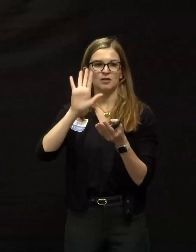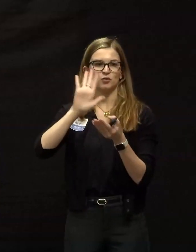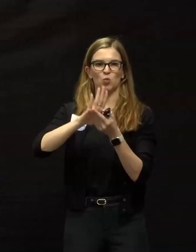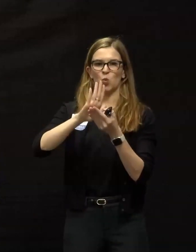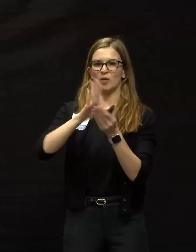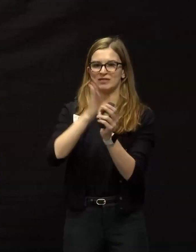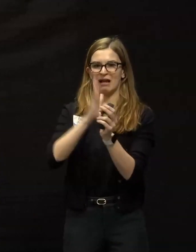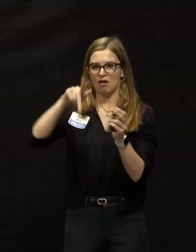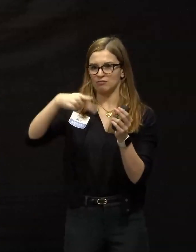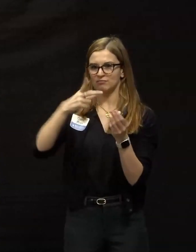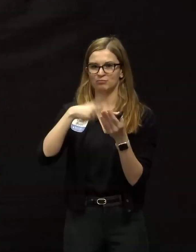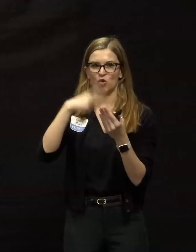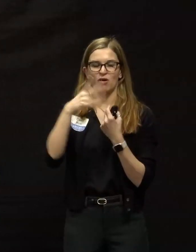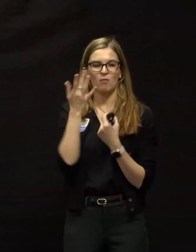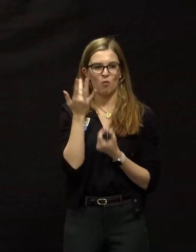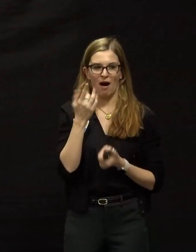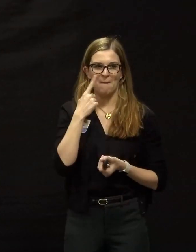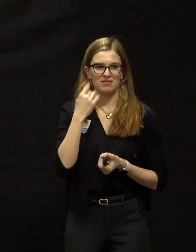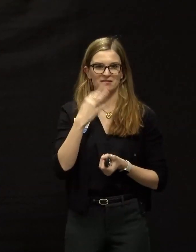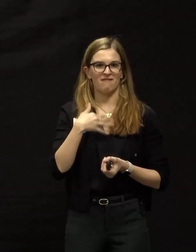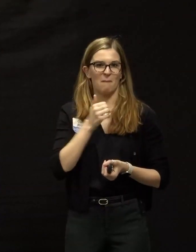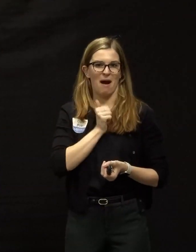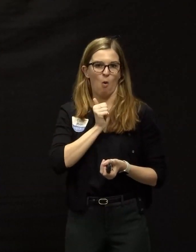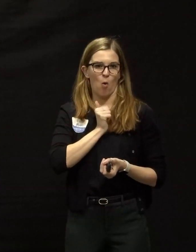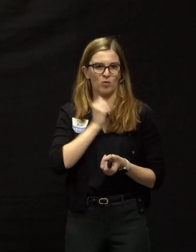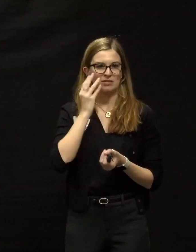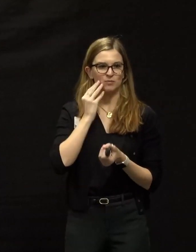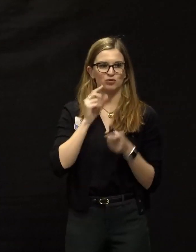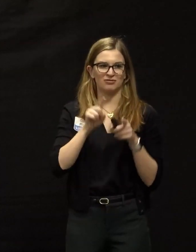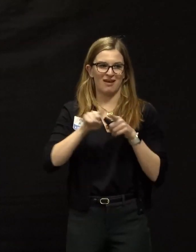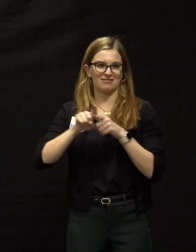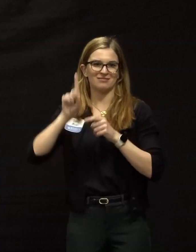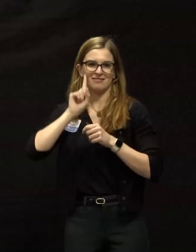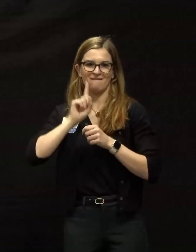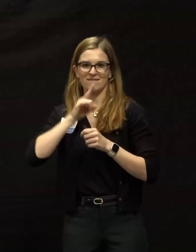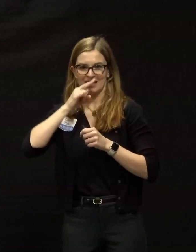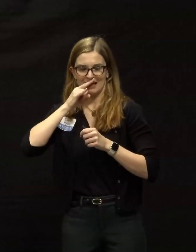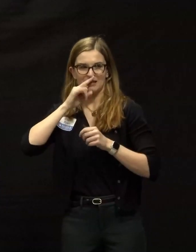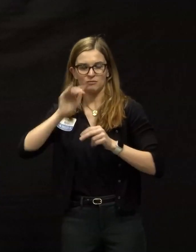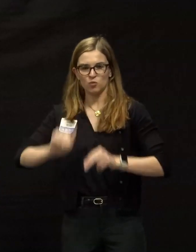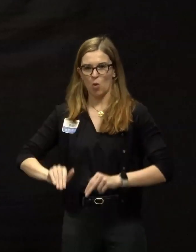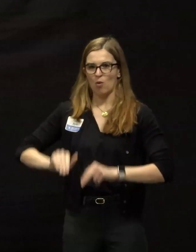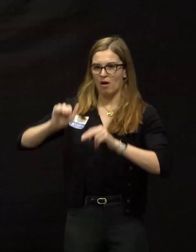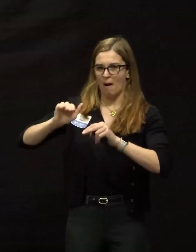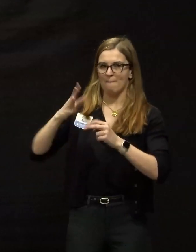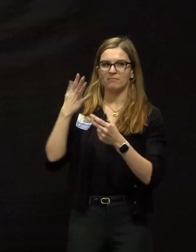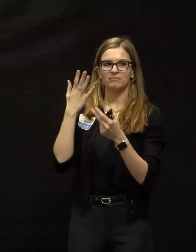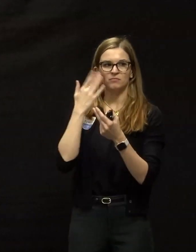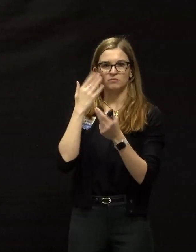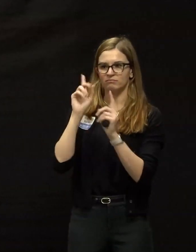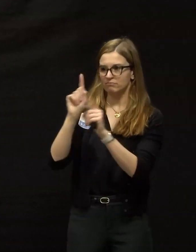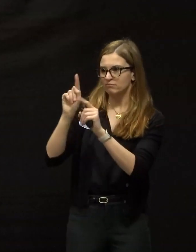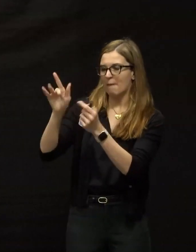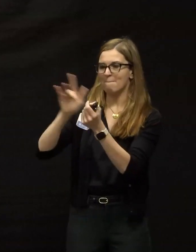I was, I entered the PhD program currently because of my own experiences as a deaf child growing up